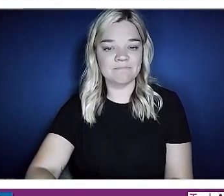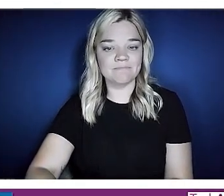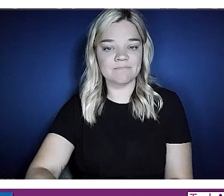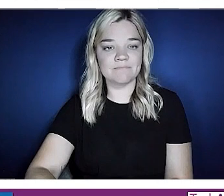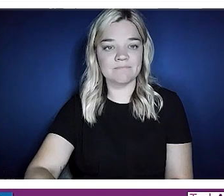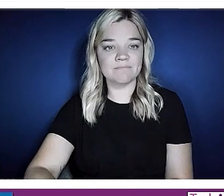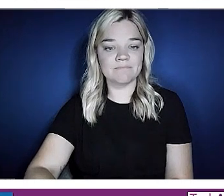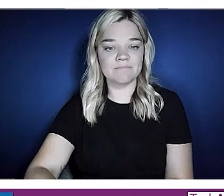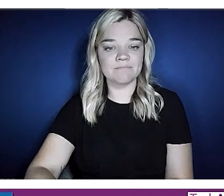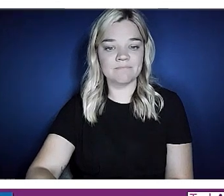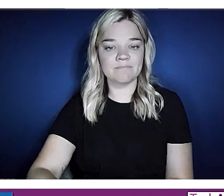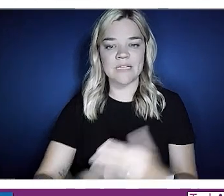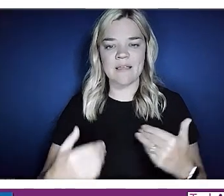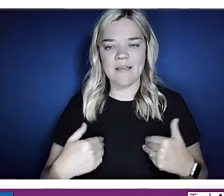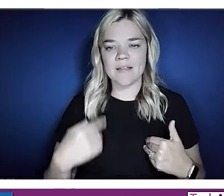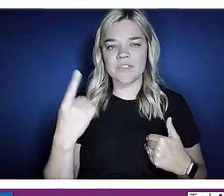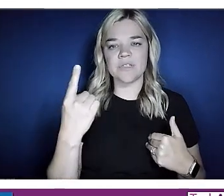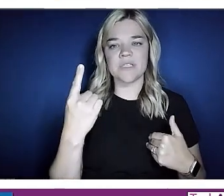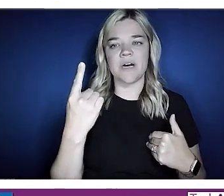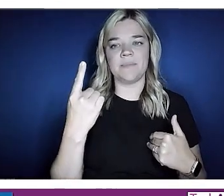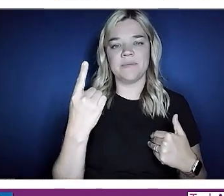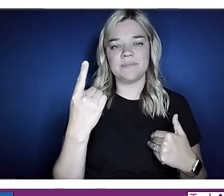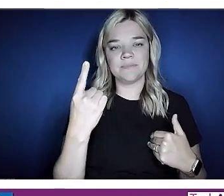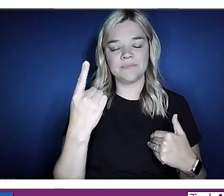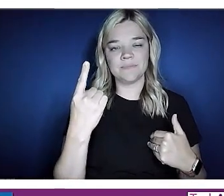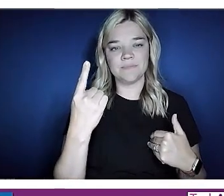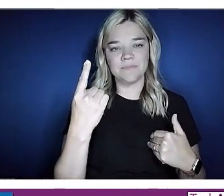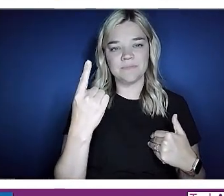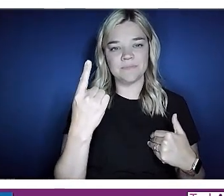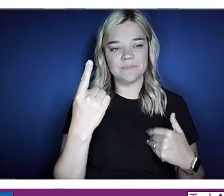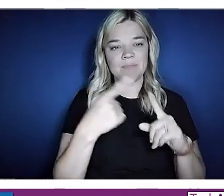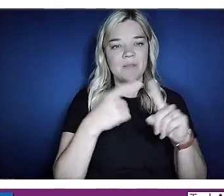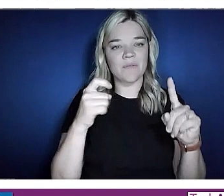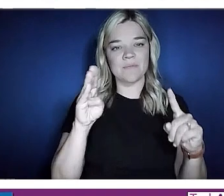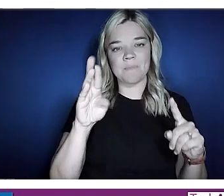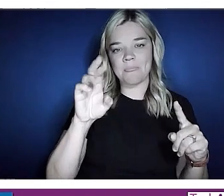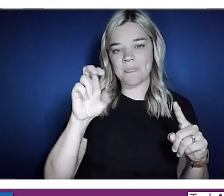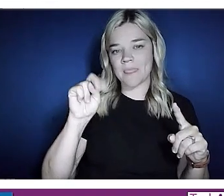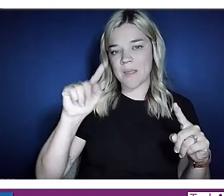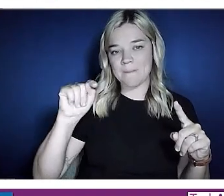Yeah, we've got one here from Brent. And he asks, a decade ago,